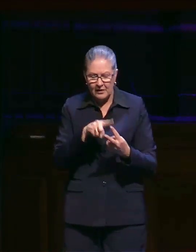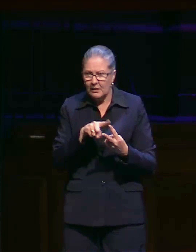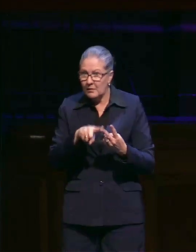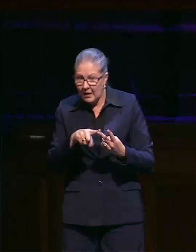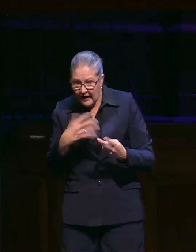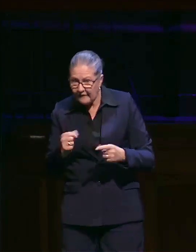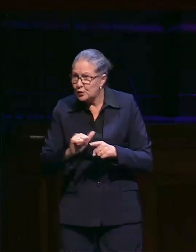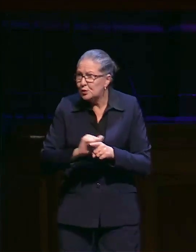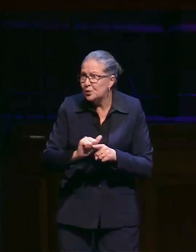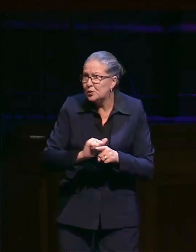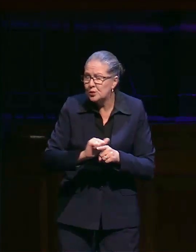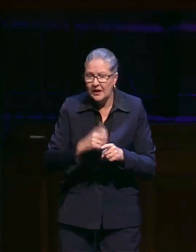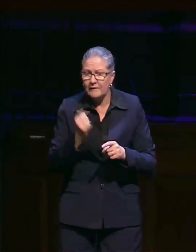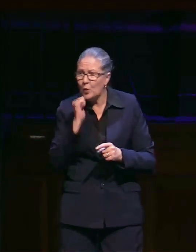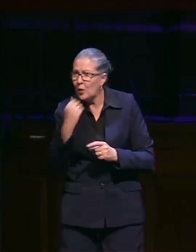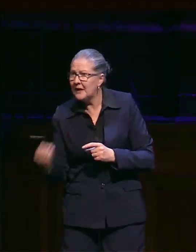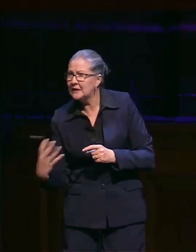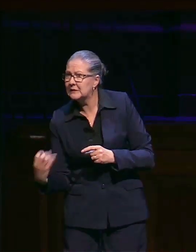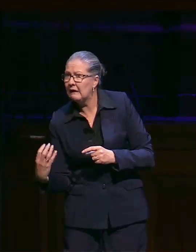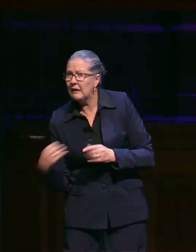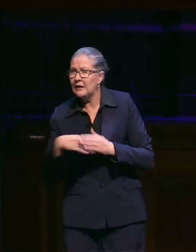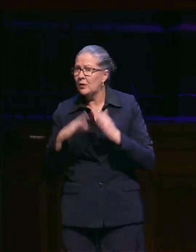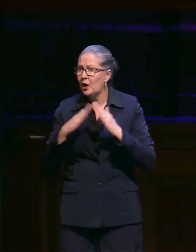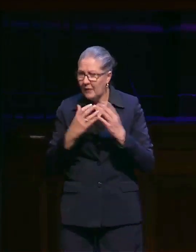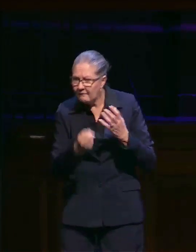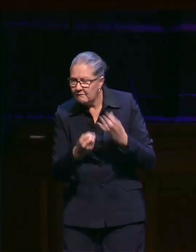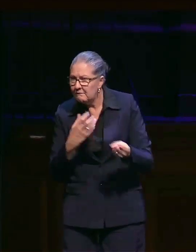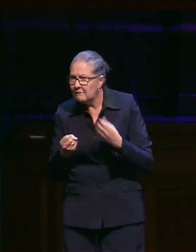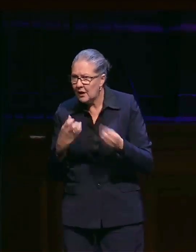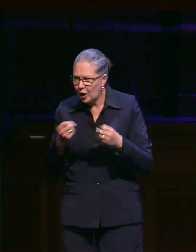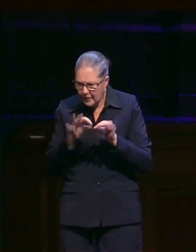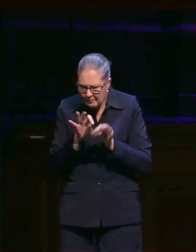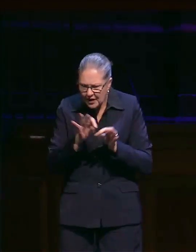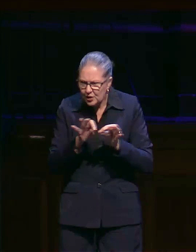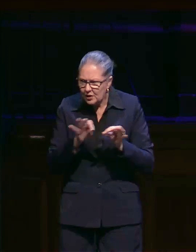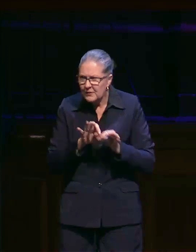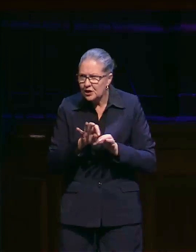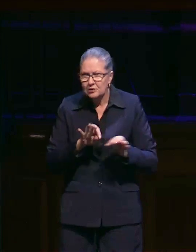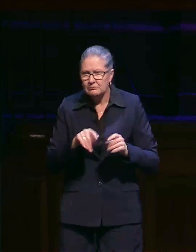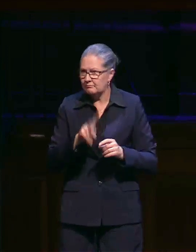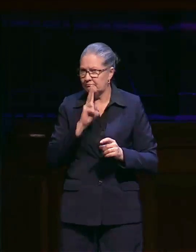school or a warm Heder in the family home and on these we also do poorly now